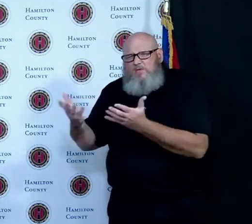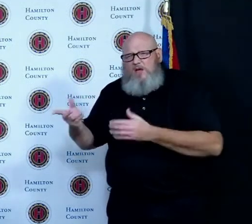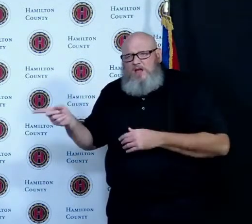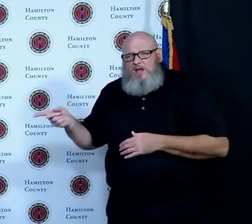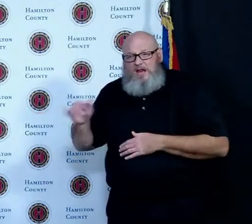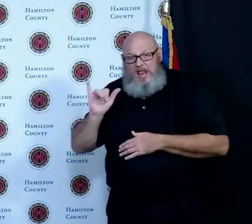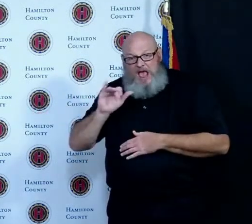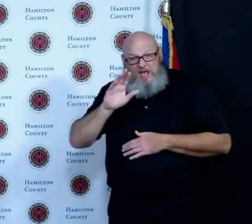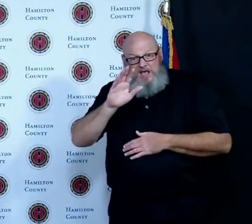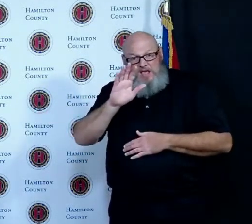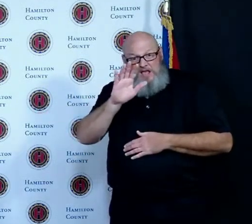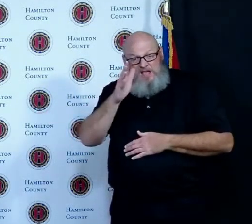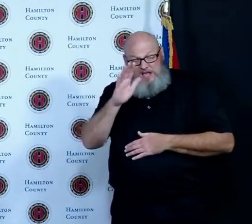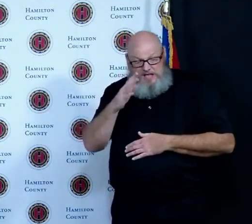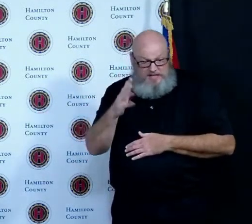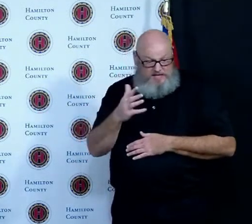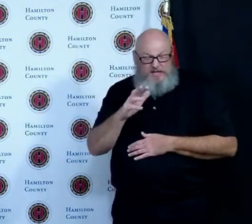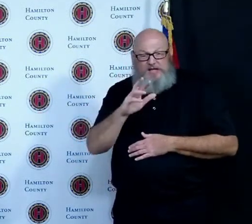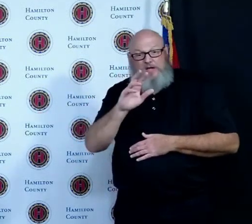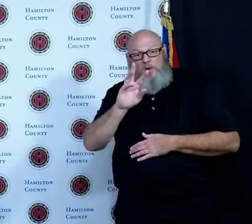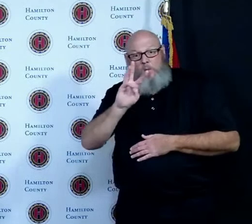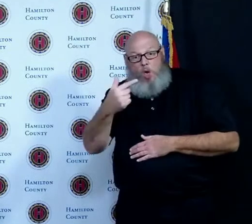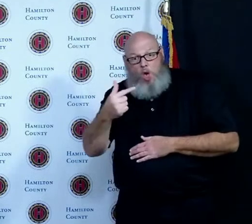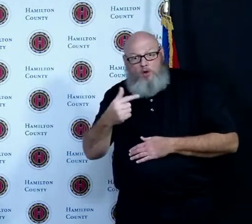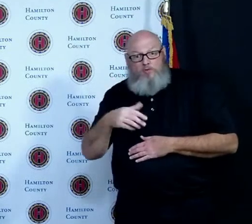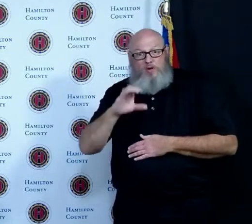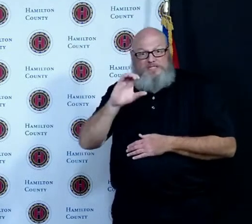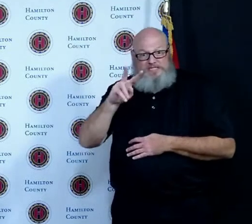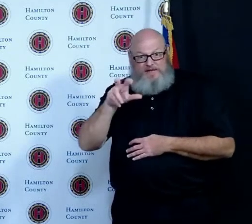that program is monitored by the state of Ohio and I don't have any local knowledge of how